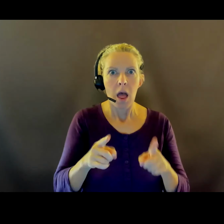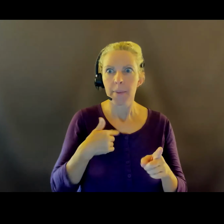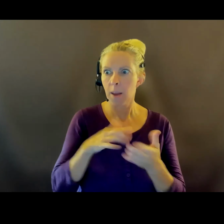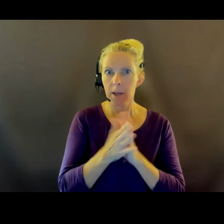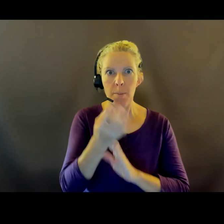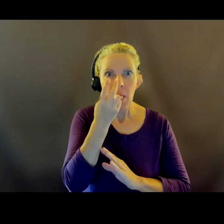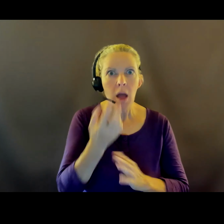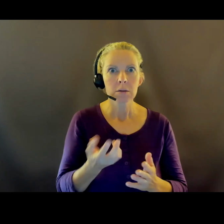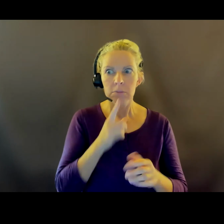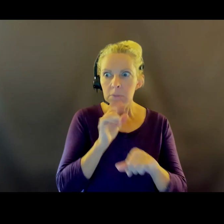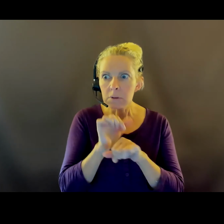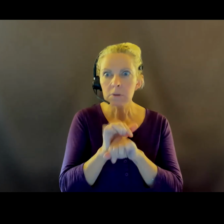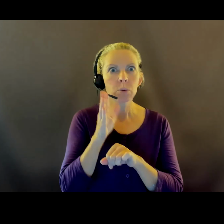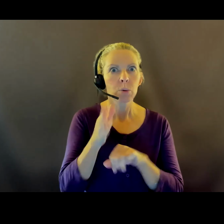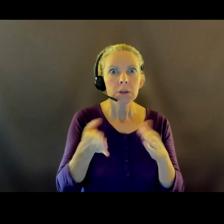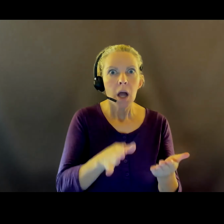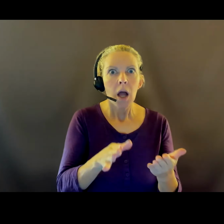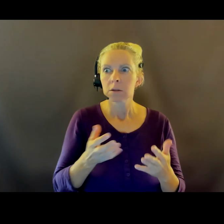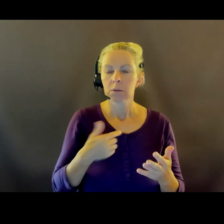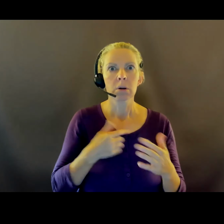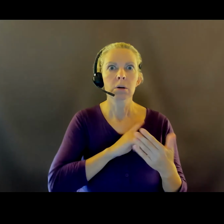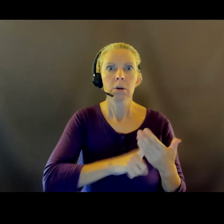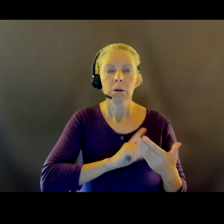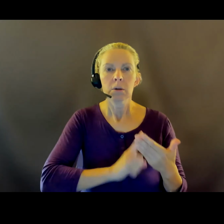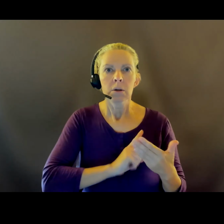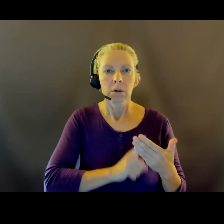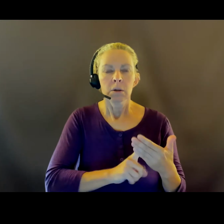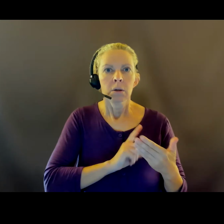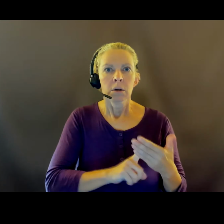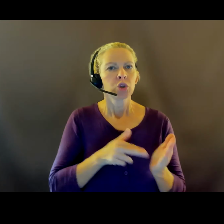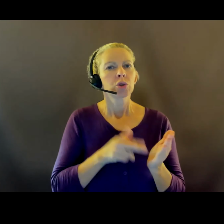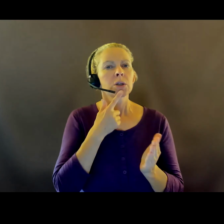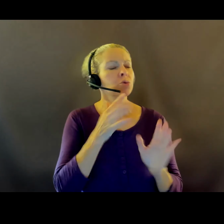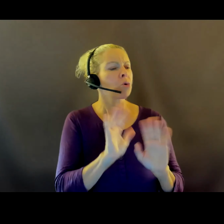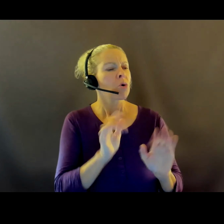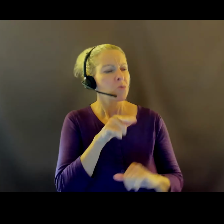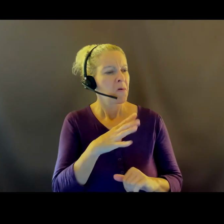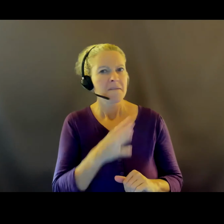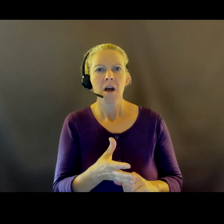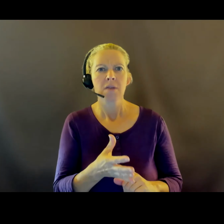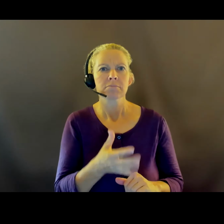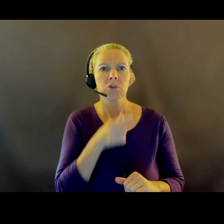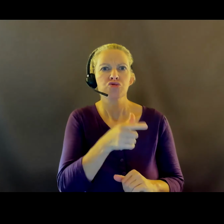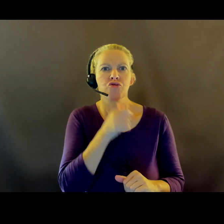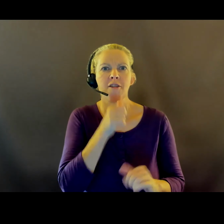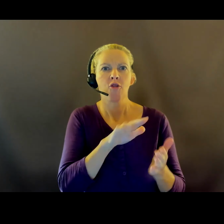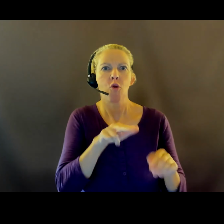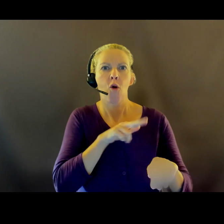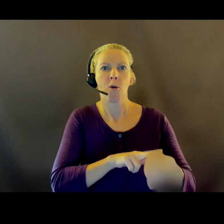She said you will be fine. You are just not normal like the other kids. That stuck with me.